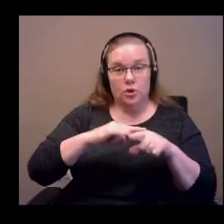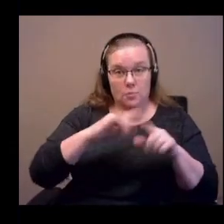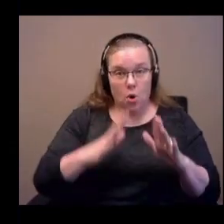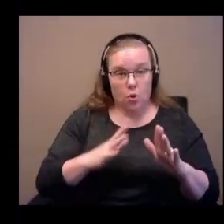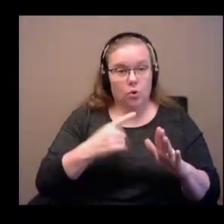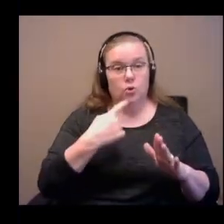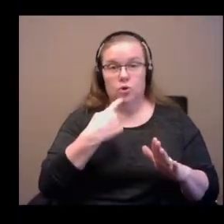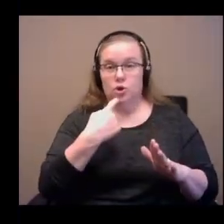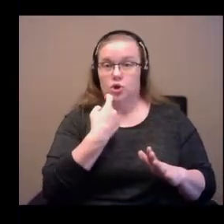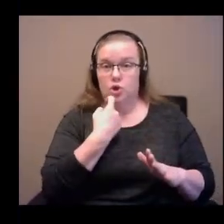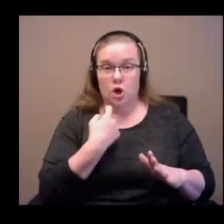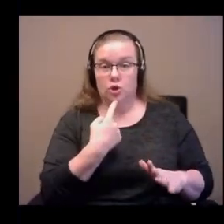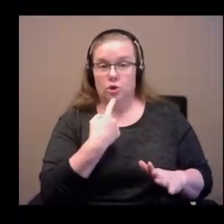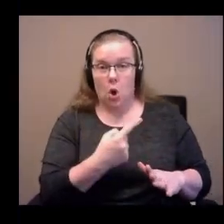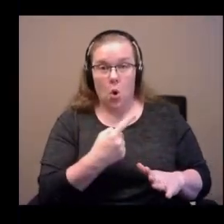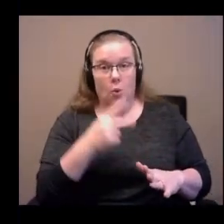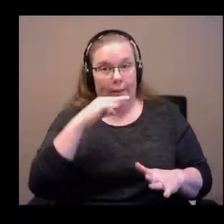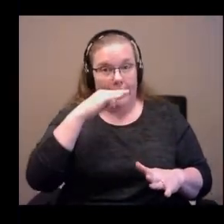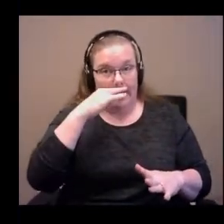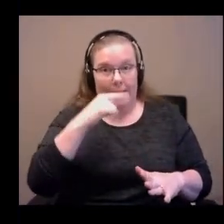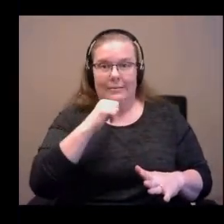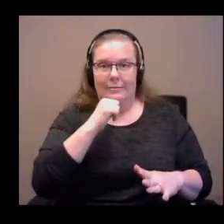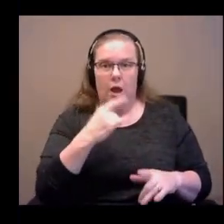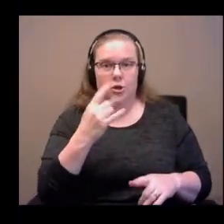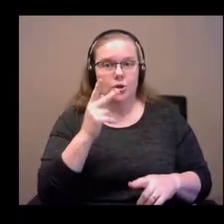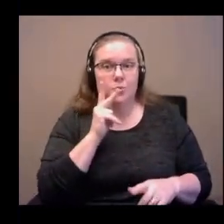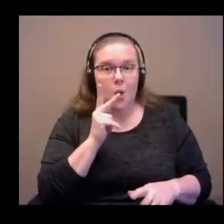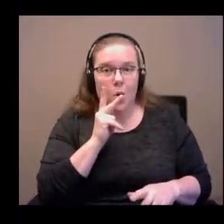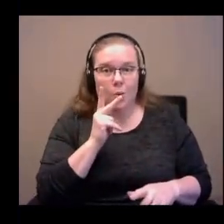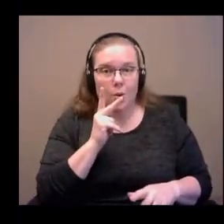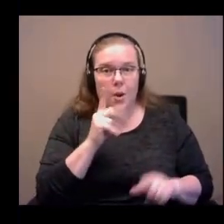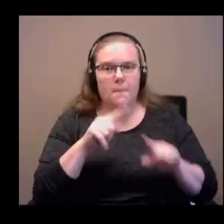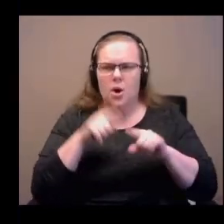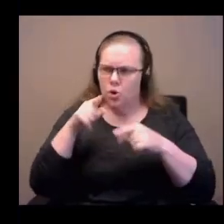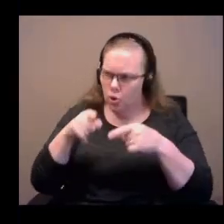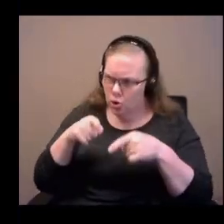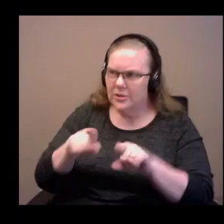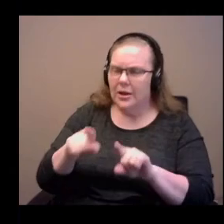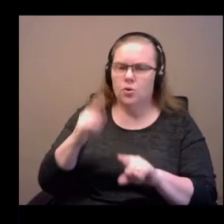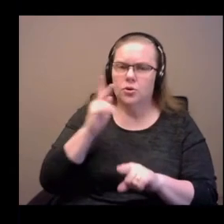but you’re smoking.” Want to do something about it? And the smokers are stuck. They’re sitting